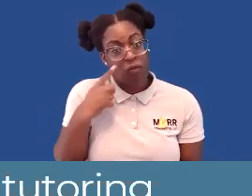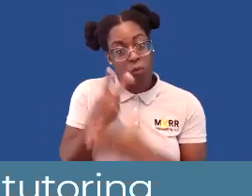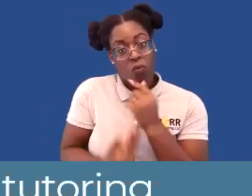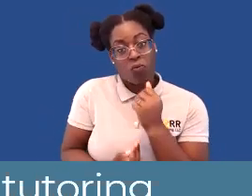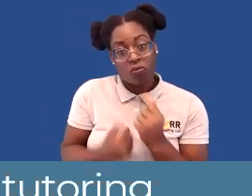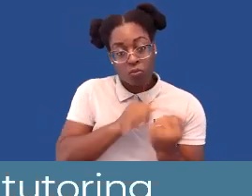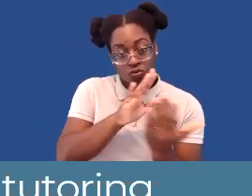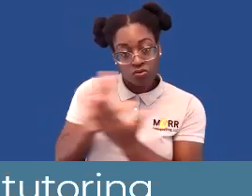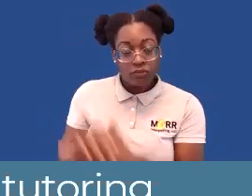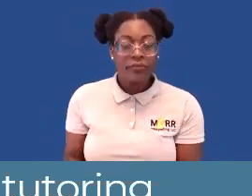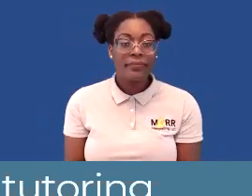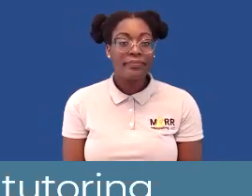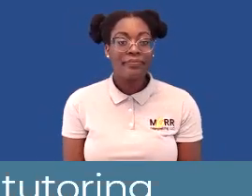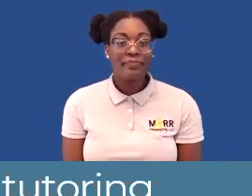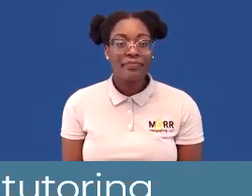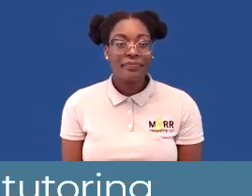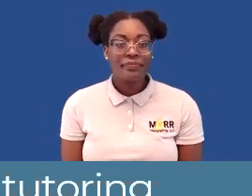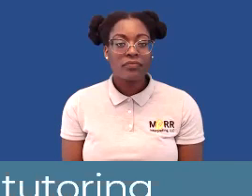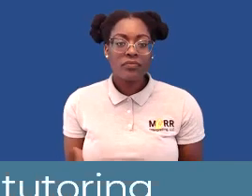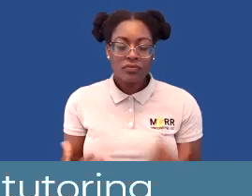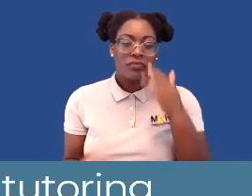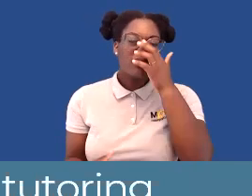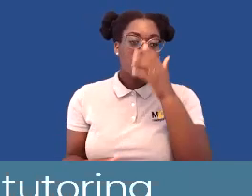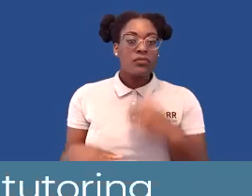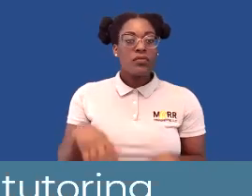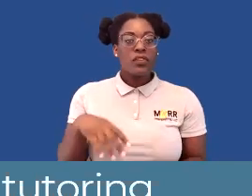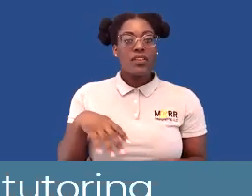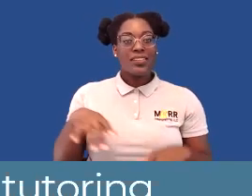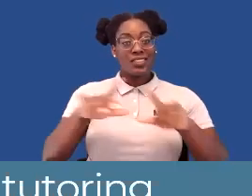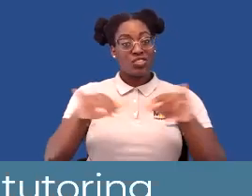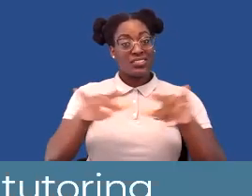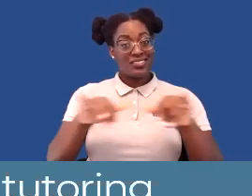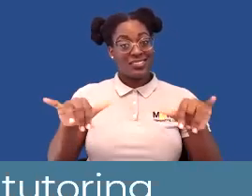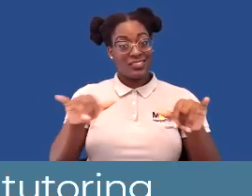a synchronous-- it's just a conversation. It's just tutor talk that we moved online.